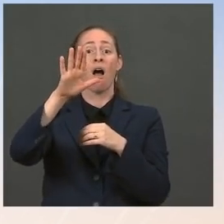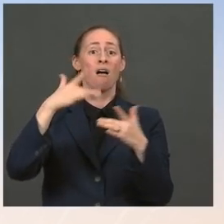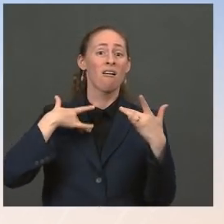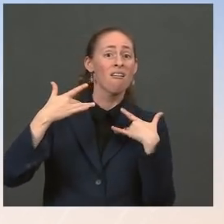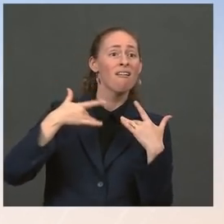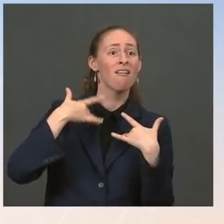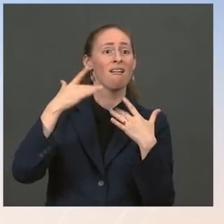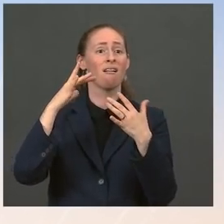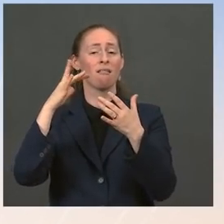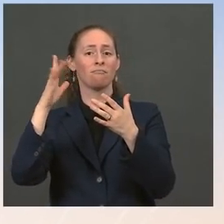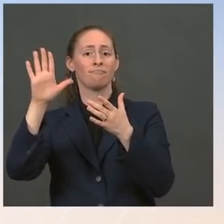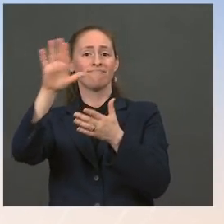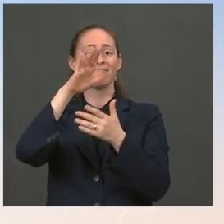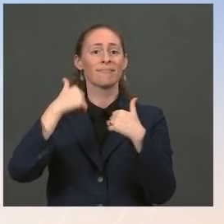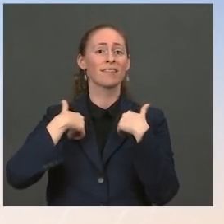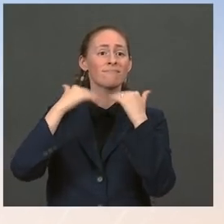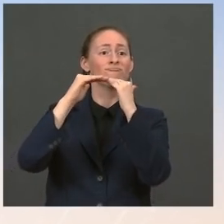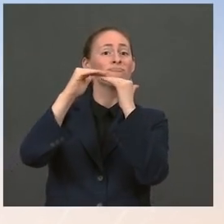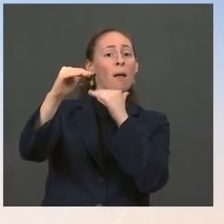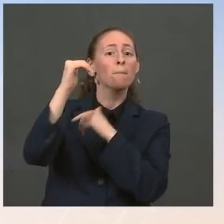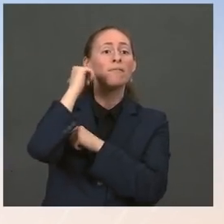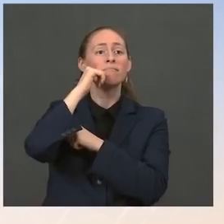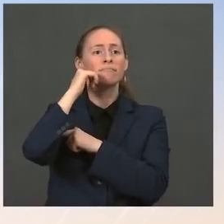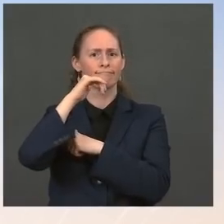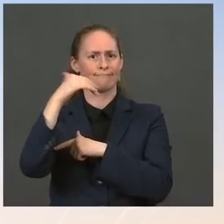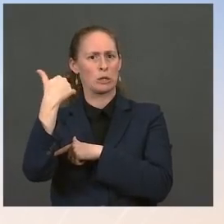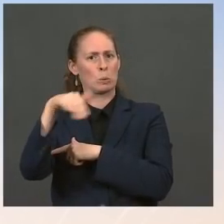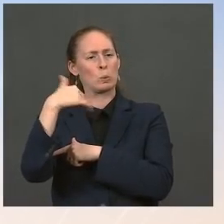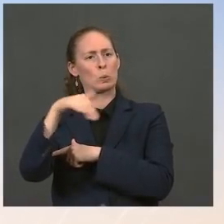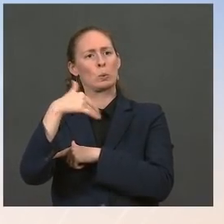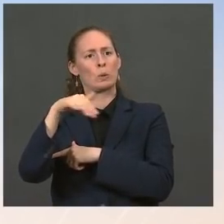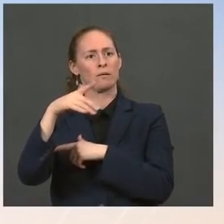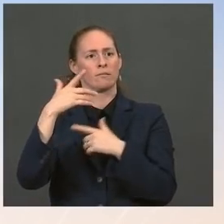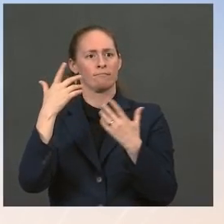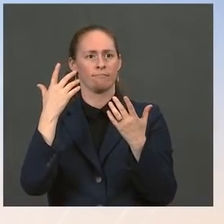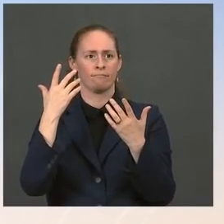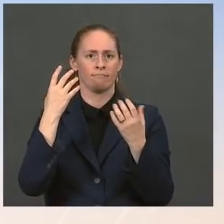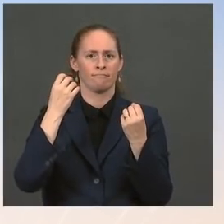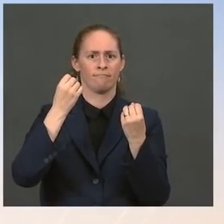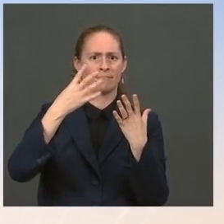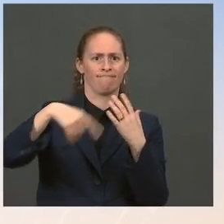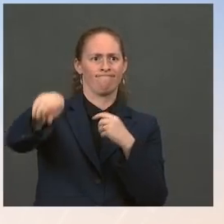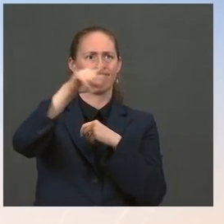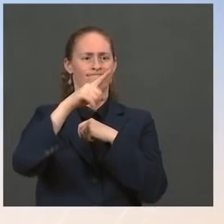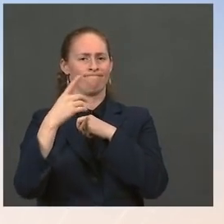especially people who are at or below the poverty line or above the poverty line.